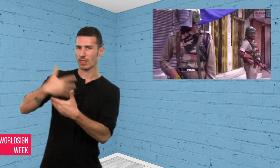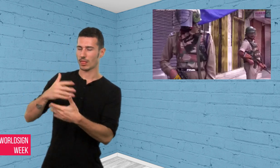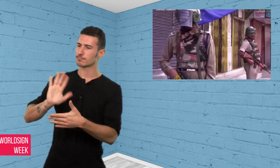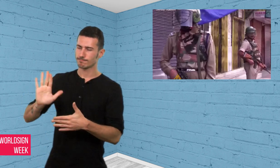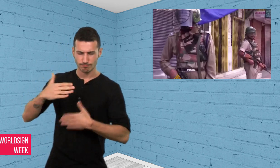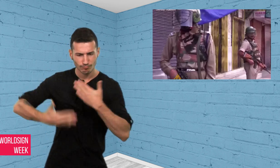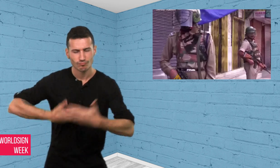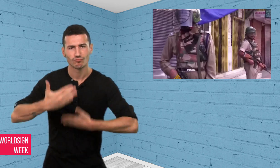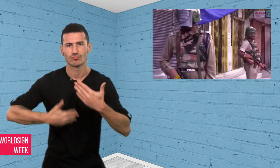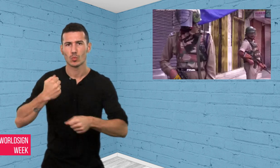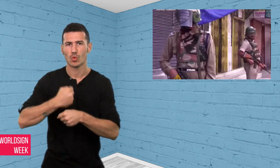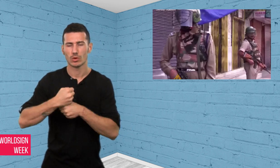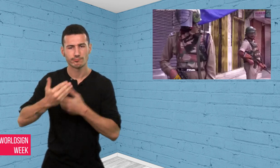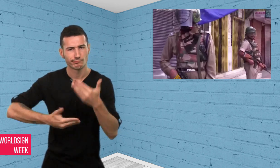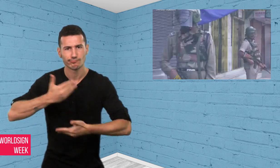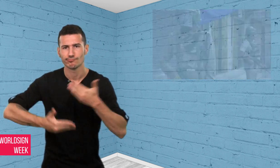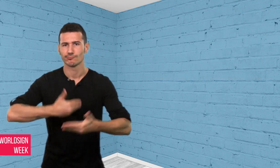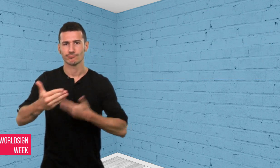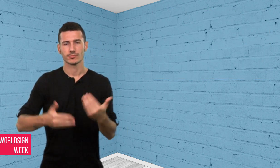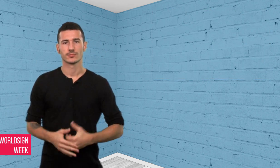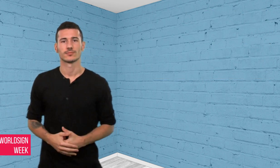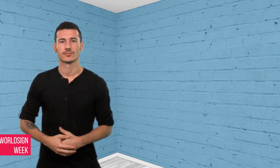from doing our jobs”.